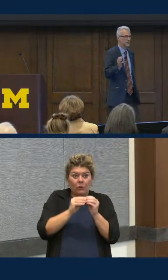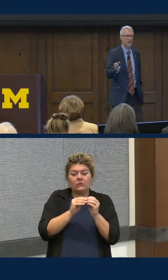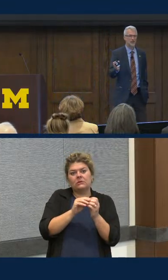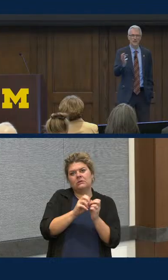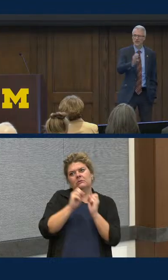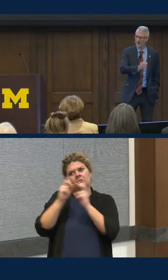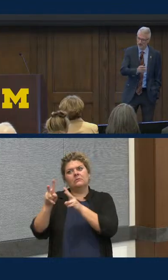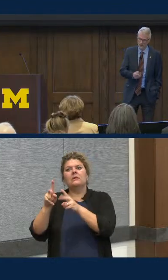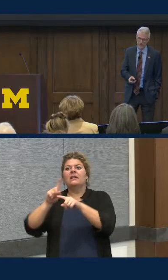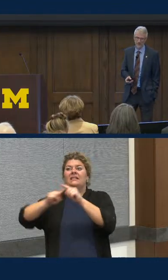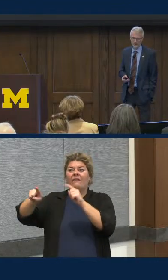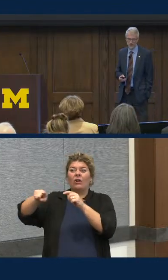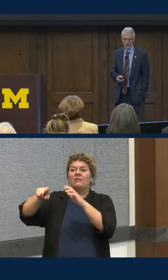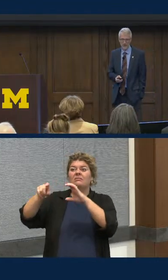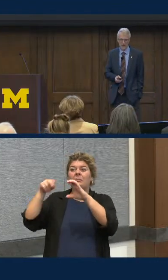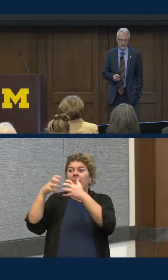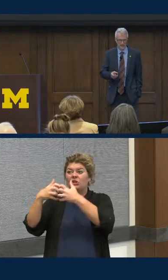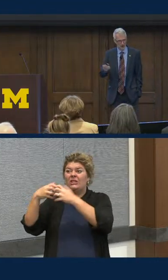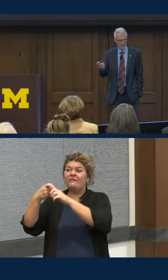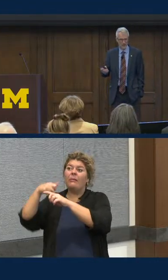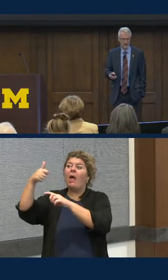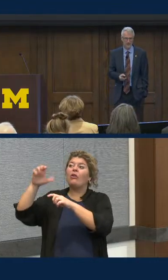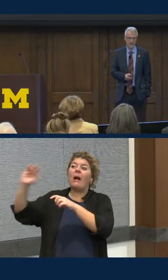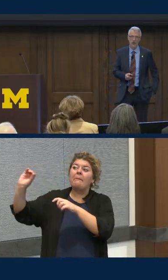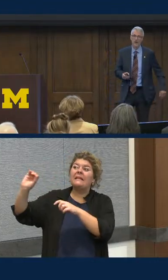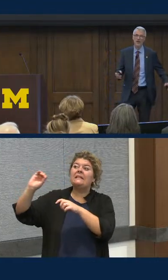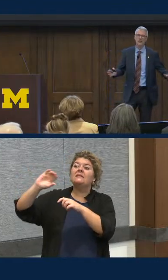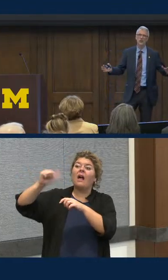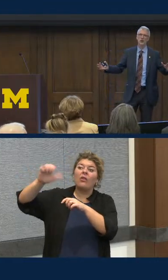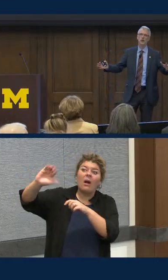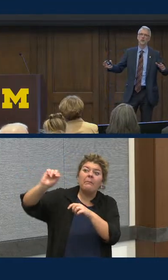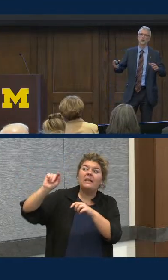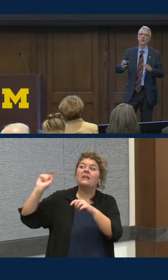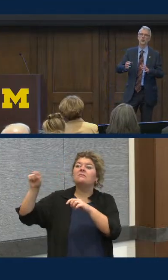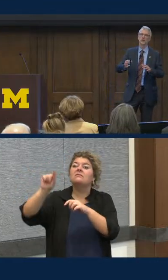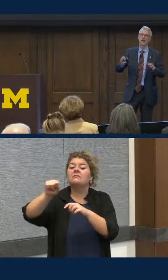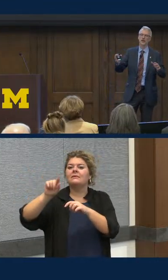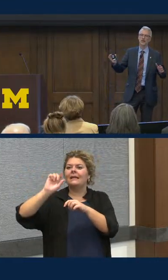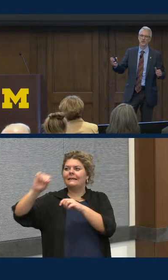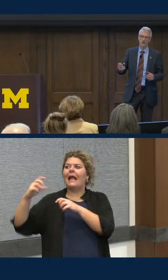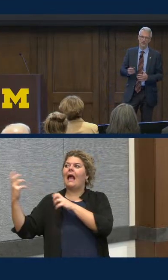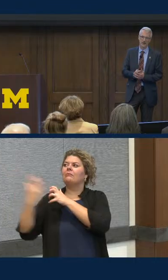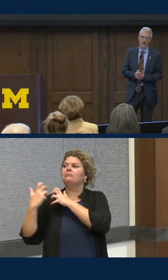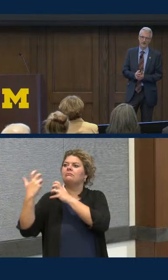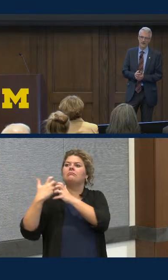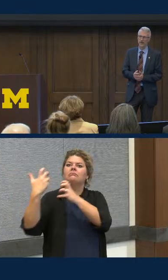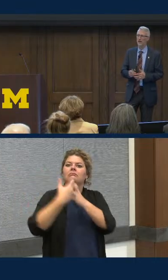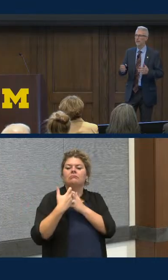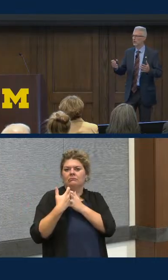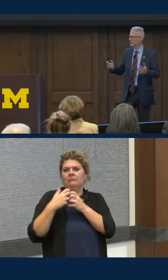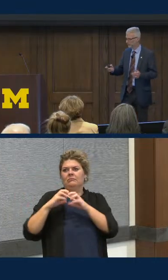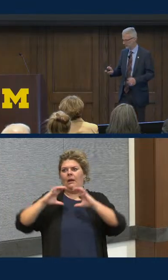different companies, across sites and so on so you can pool data from different sites for